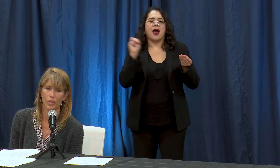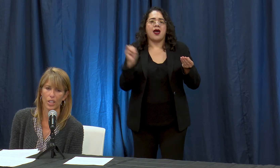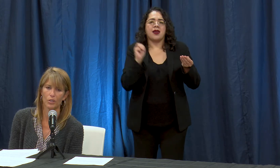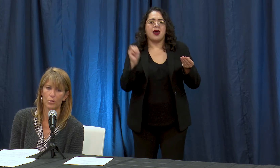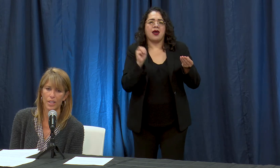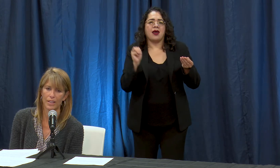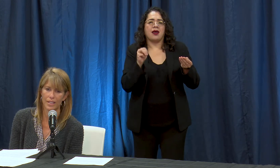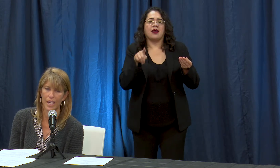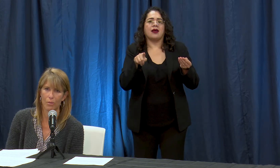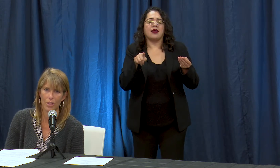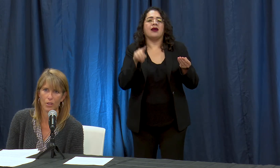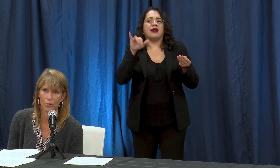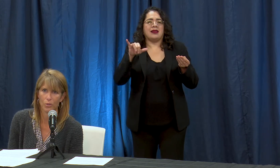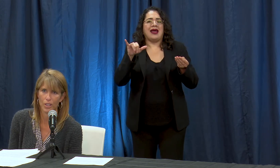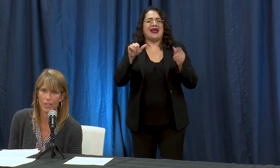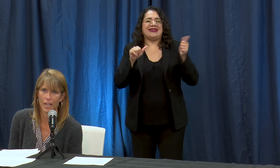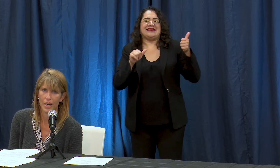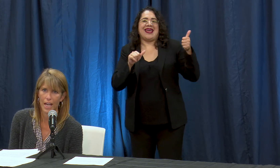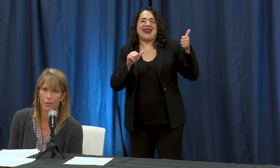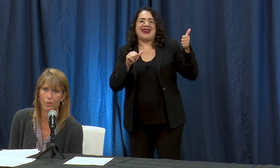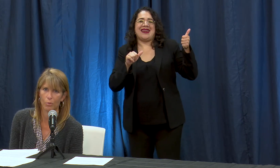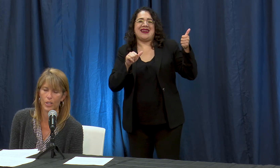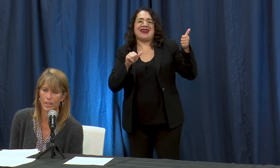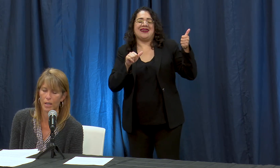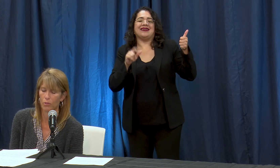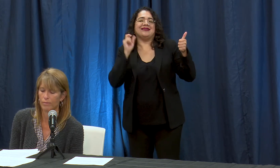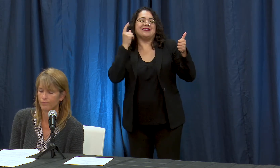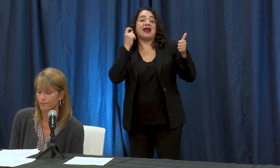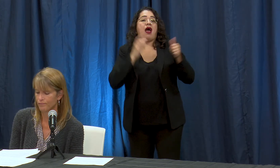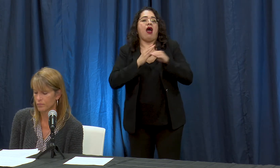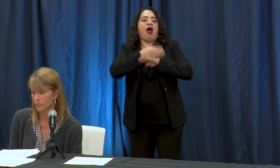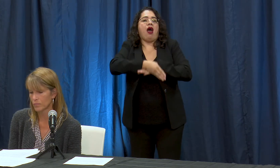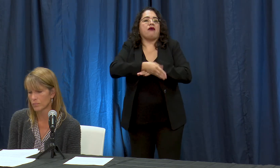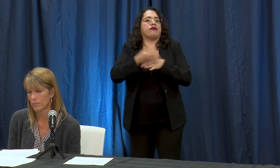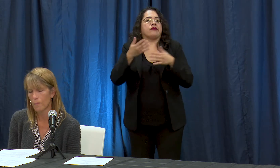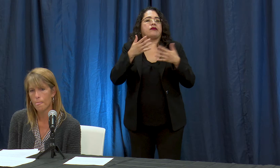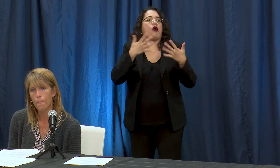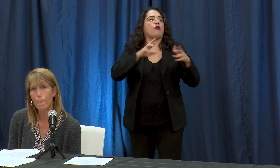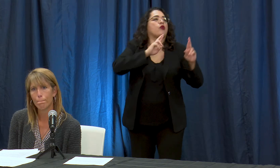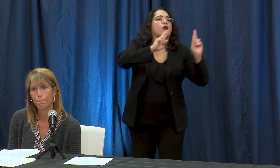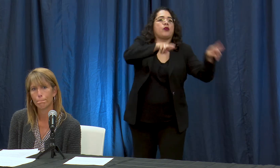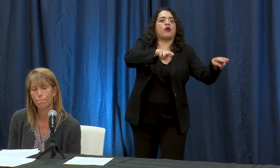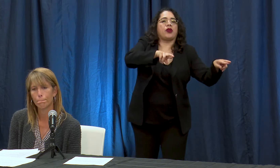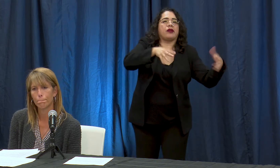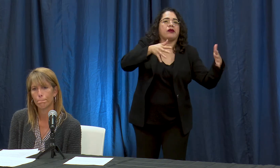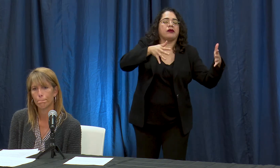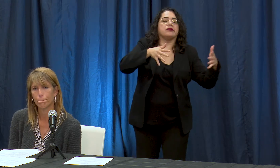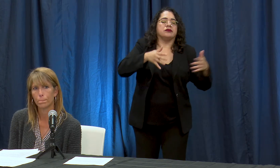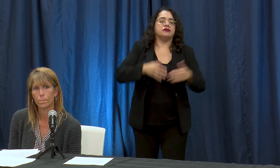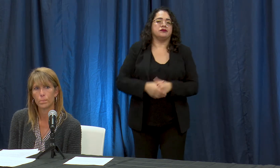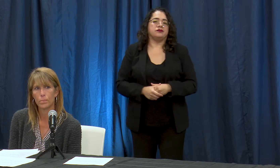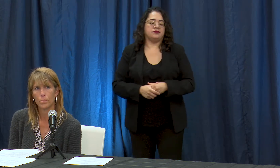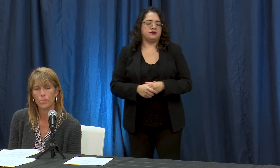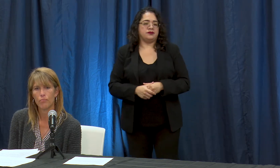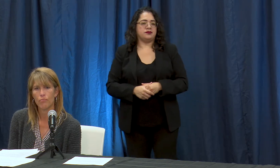were included in the 10 but those were accurate reporting times. All right the